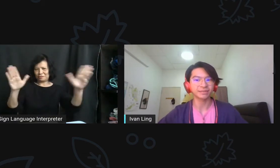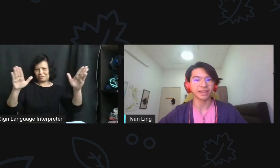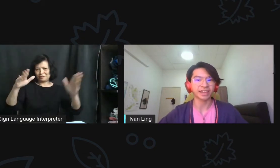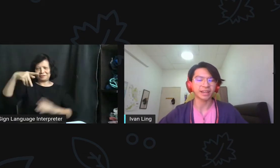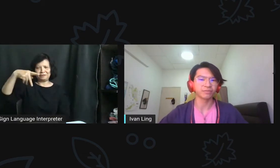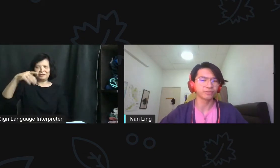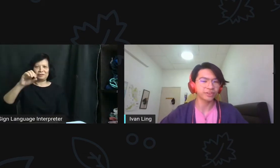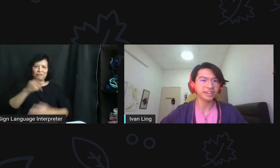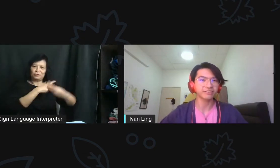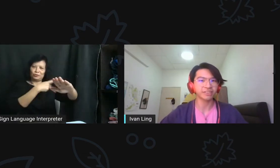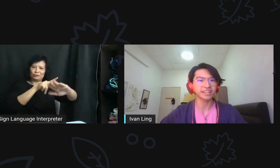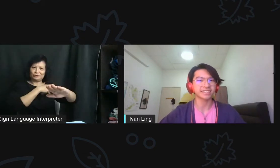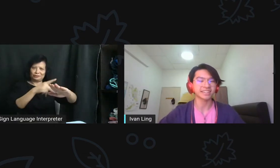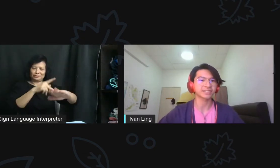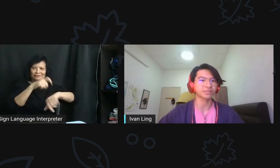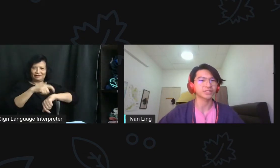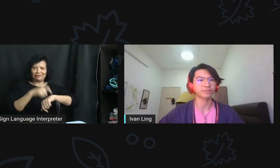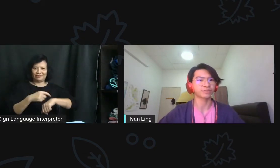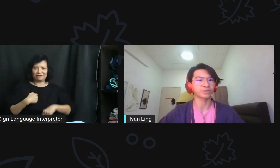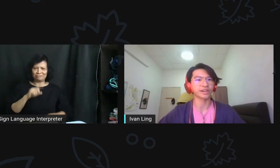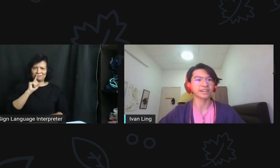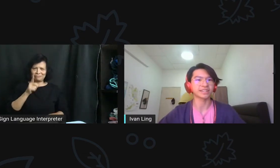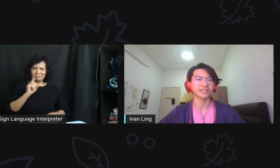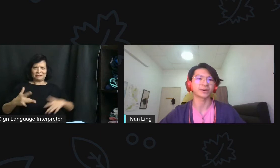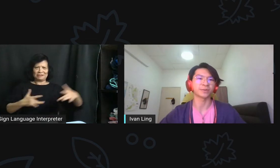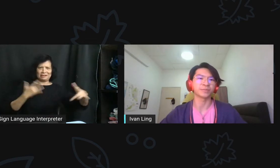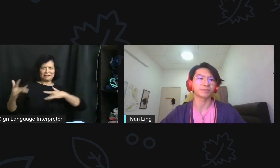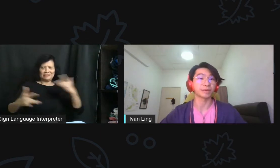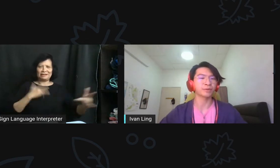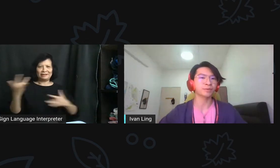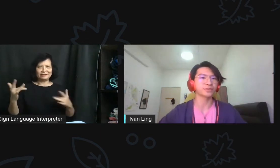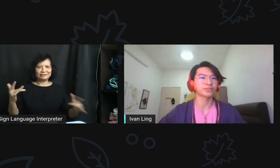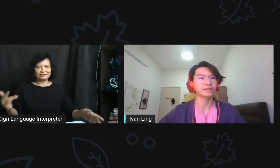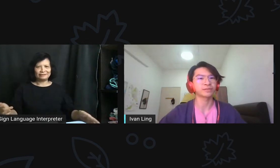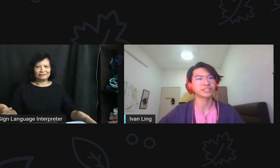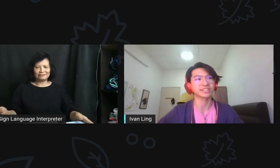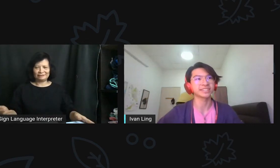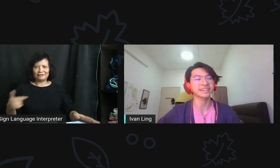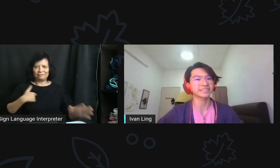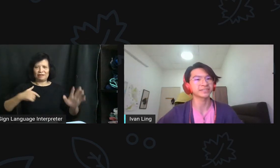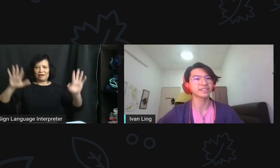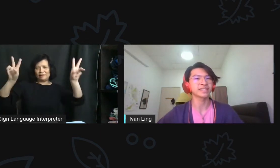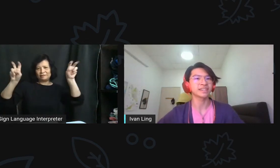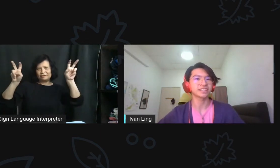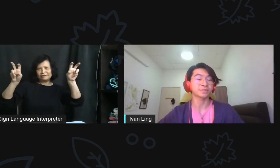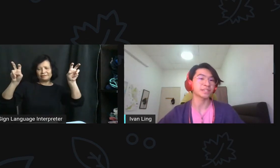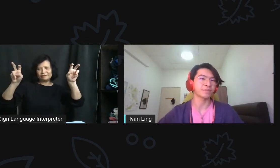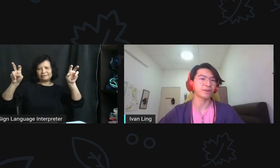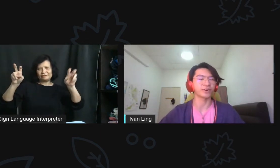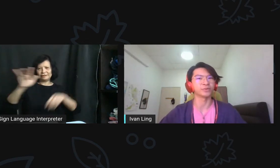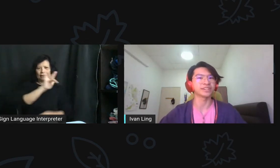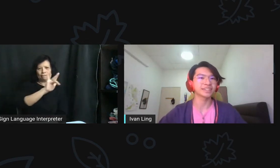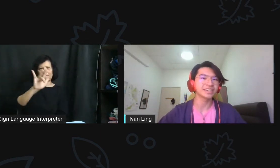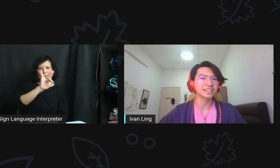and I'm really excited to share with you guys my poem for today which is titled "[s p a c e b a r] onward".